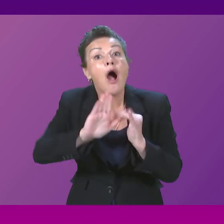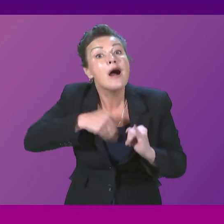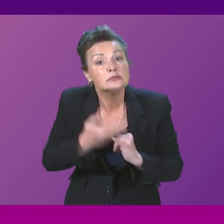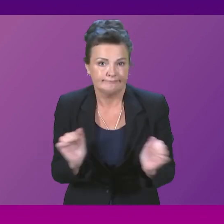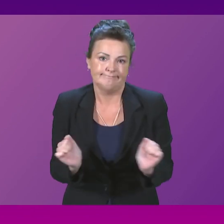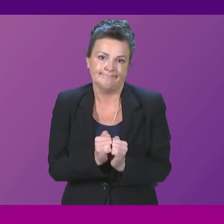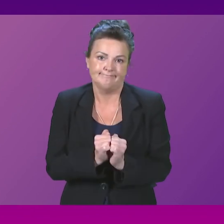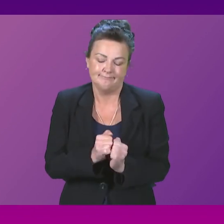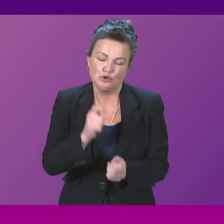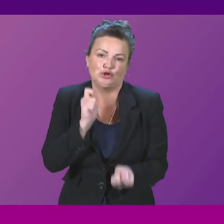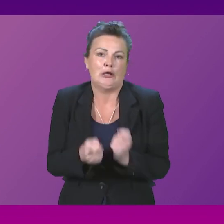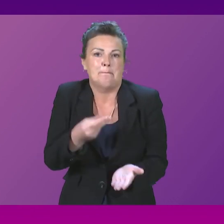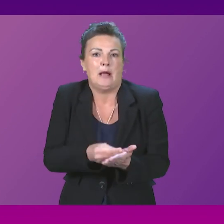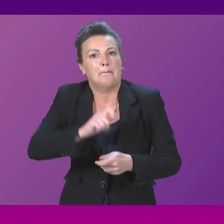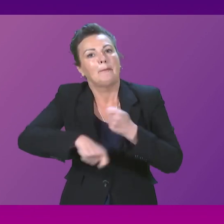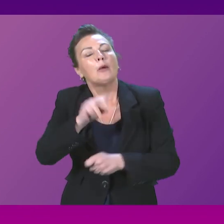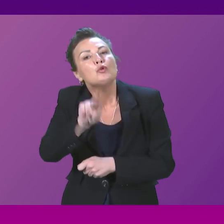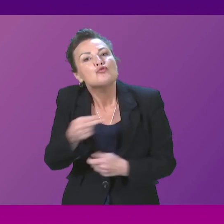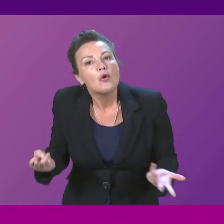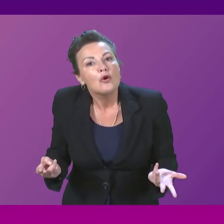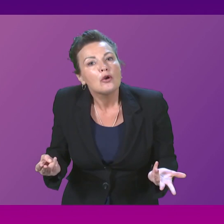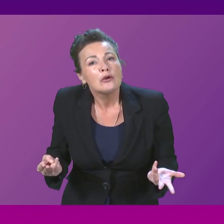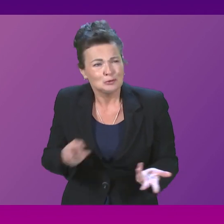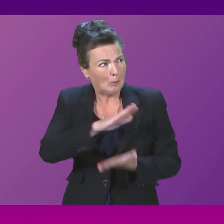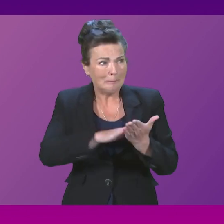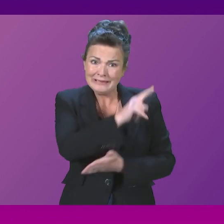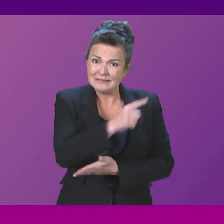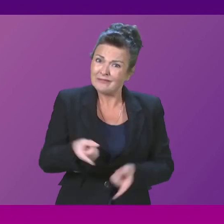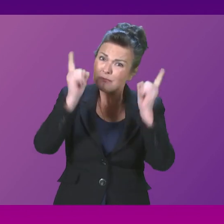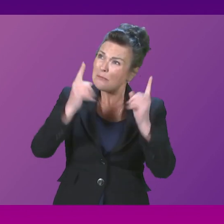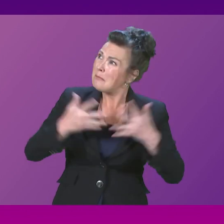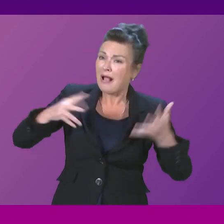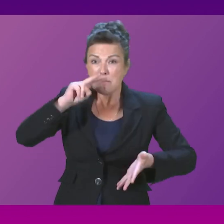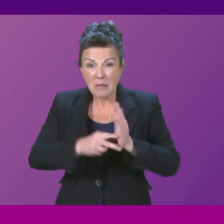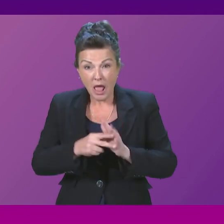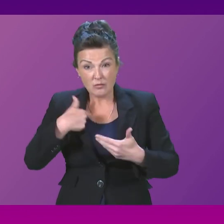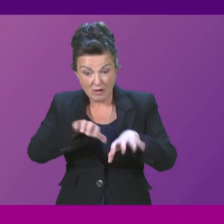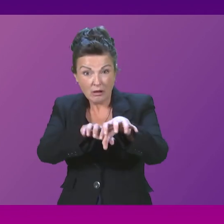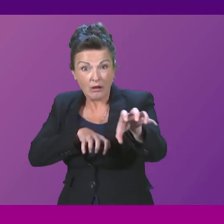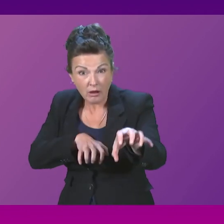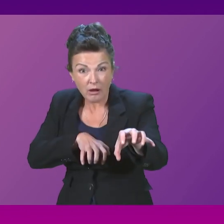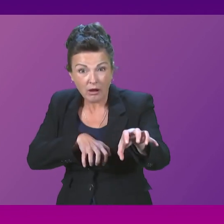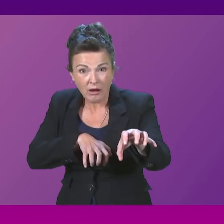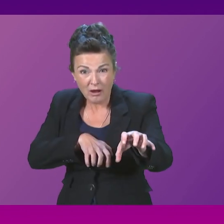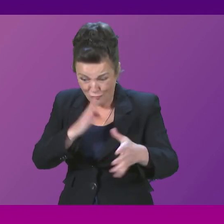The First Minister’s big plan is to break Scotland away from our biggest trading partner